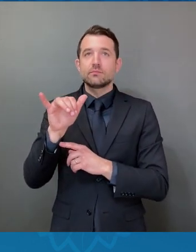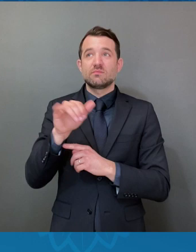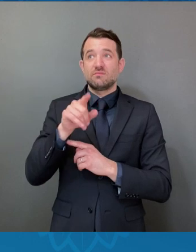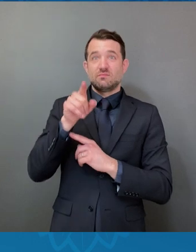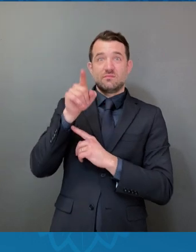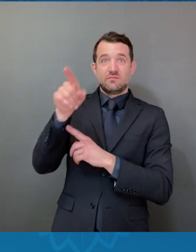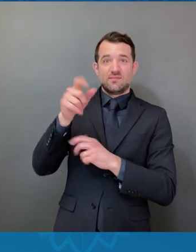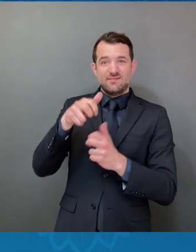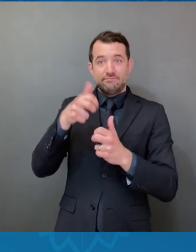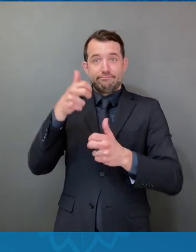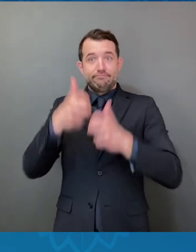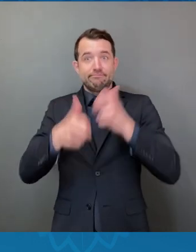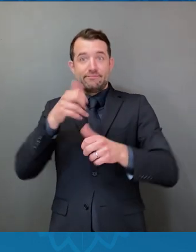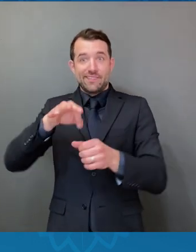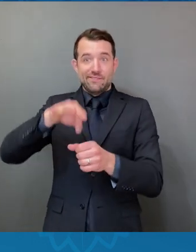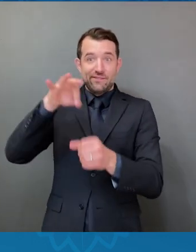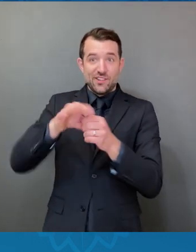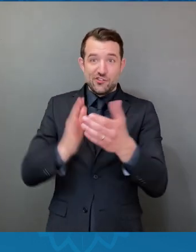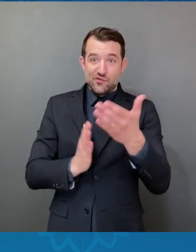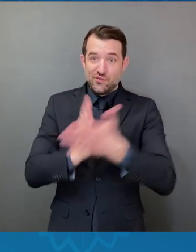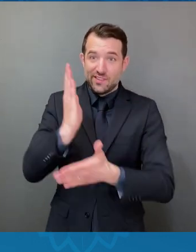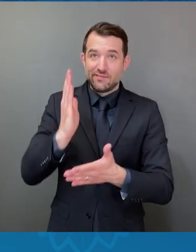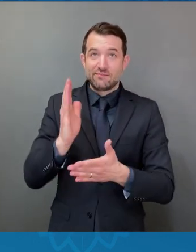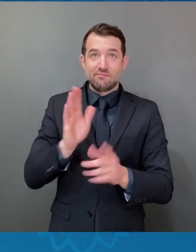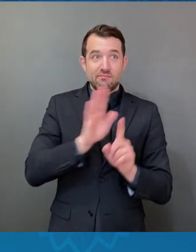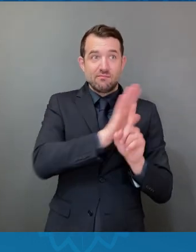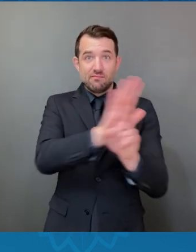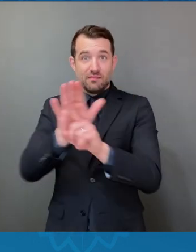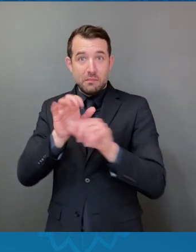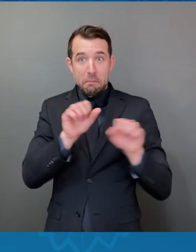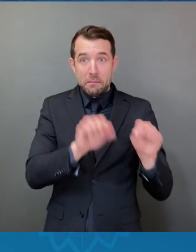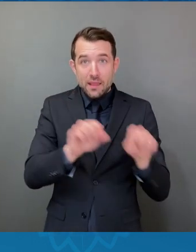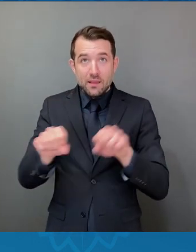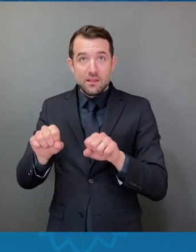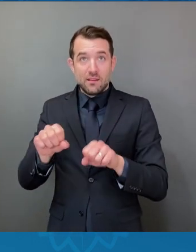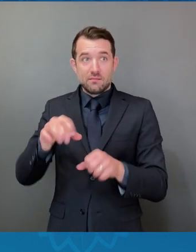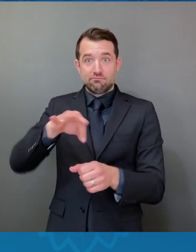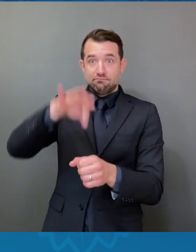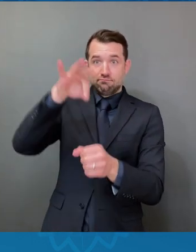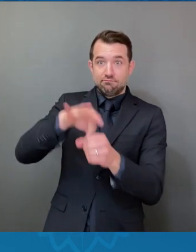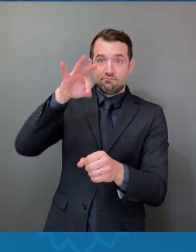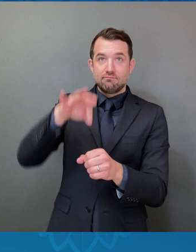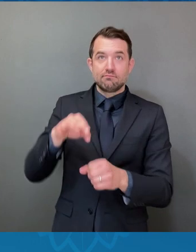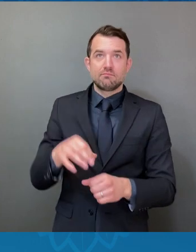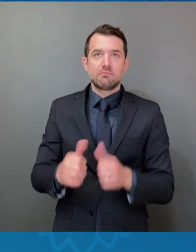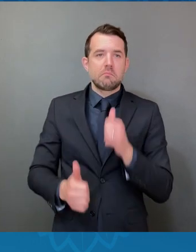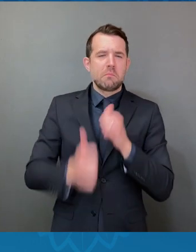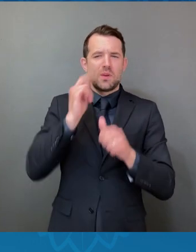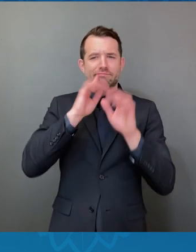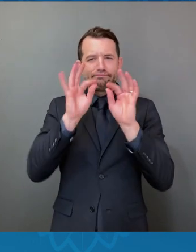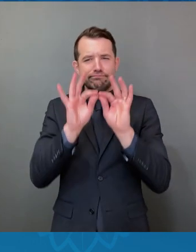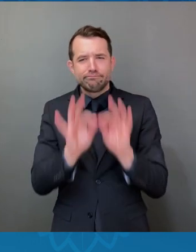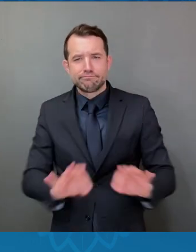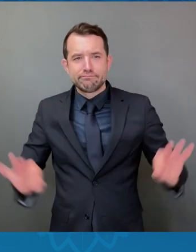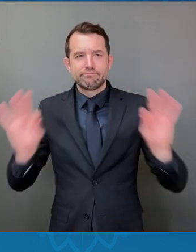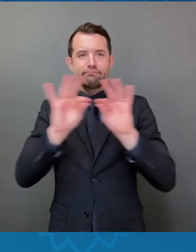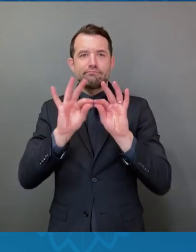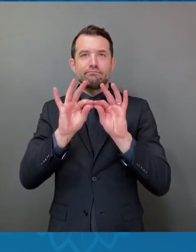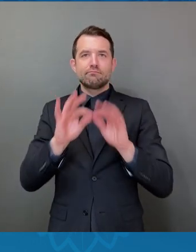I think we all know is one of the most important pillars and indications of that strength or not.